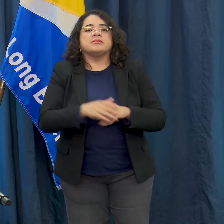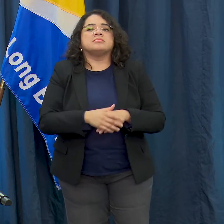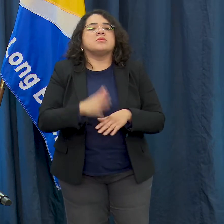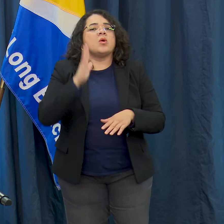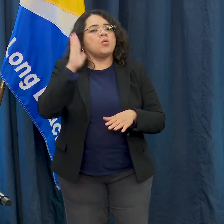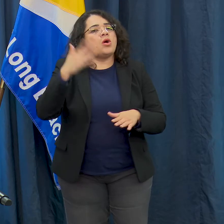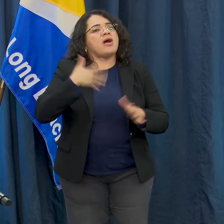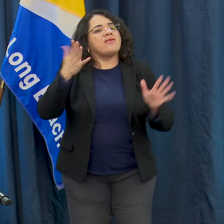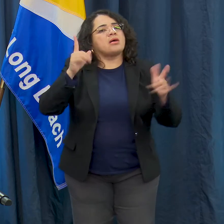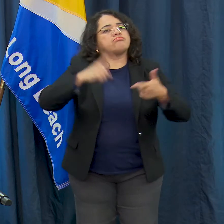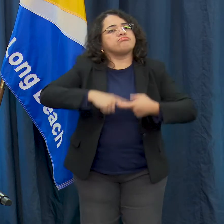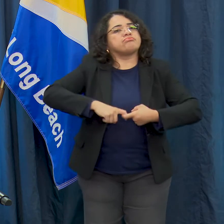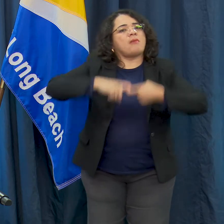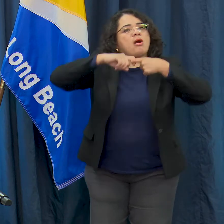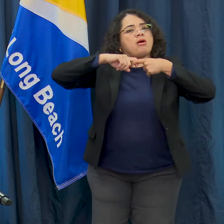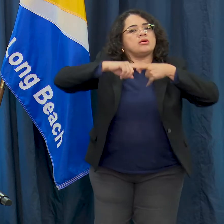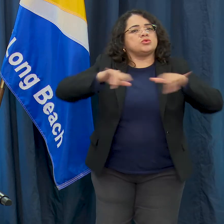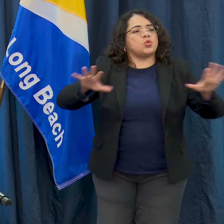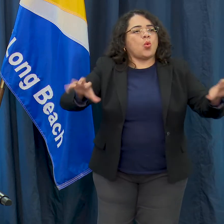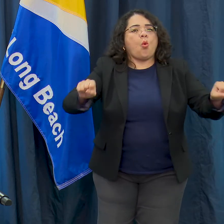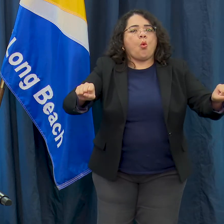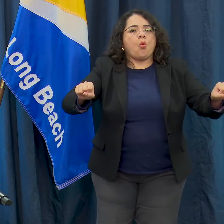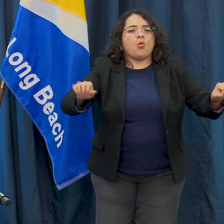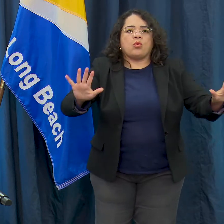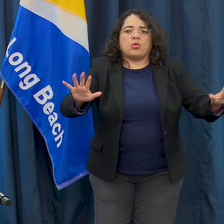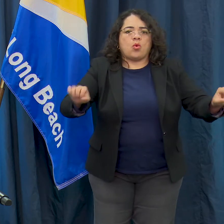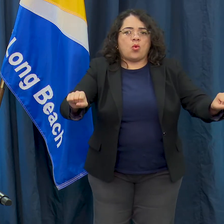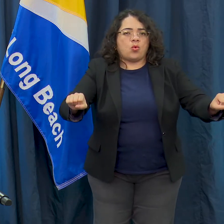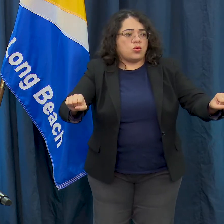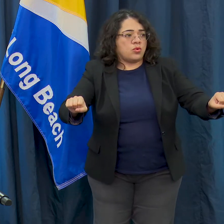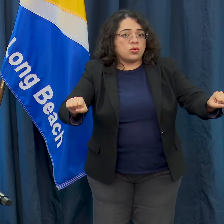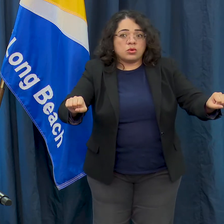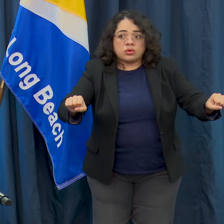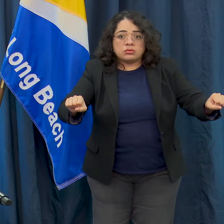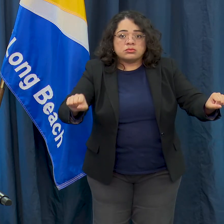here to see how things things roll out and there should be and I think